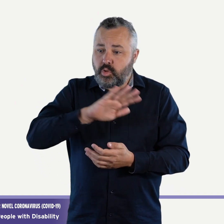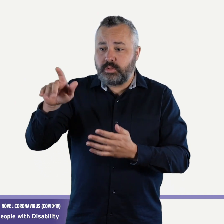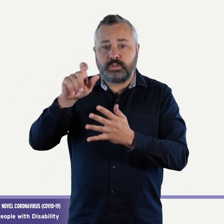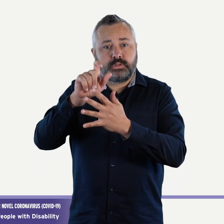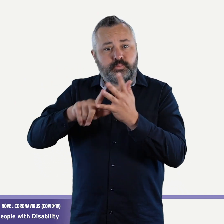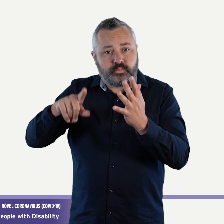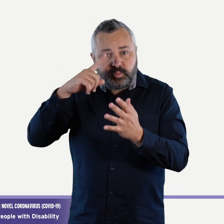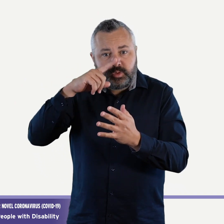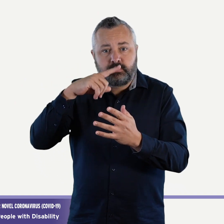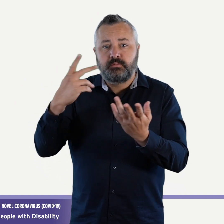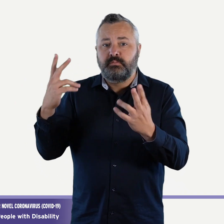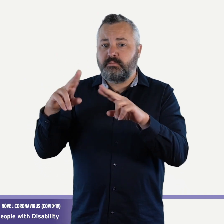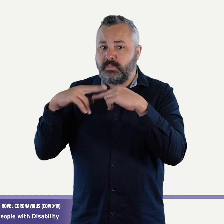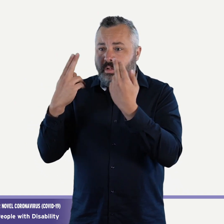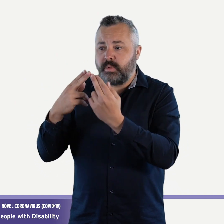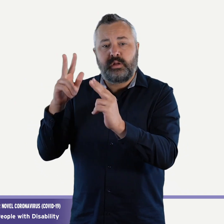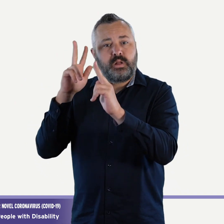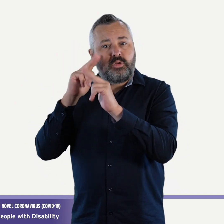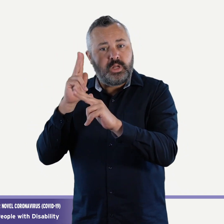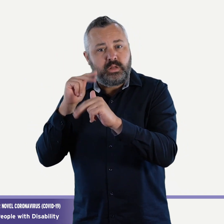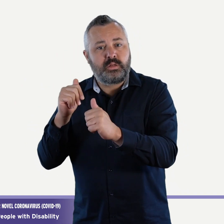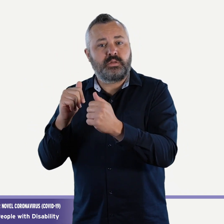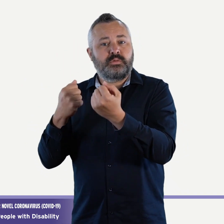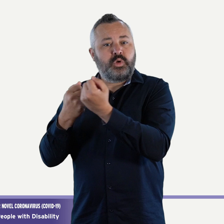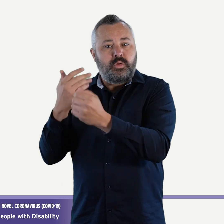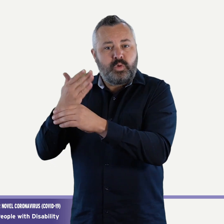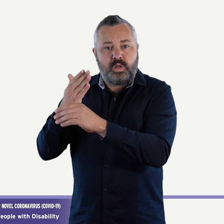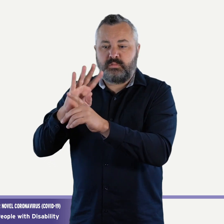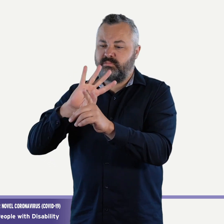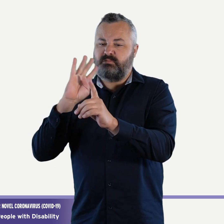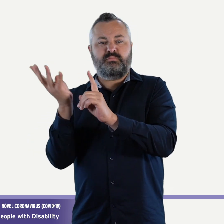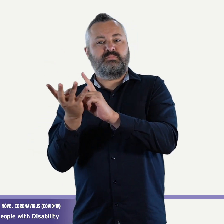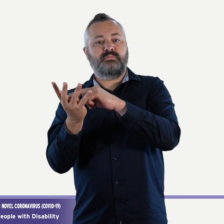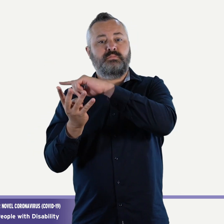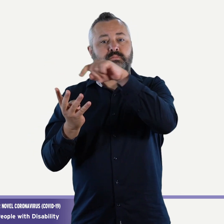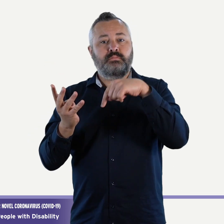Inform, engage and empower all people with disability, their families,